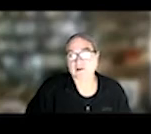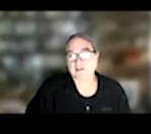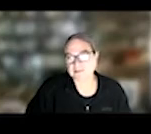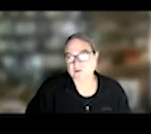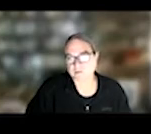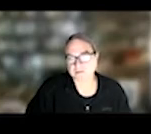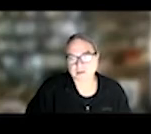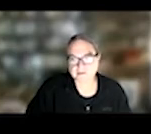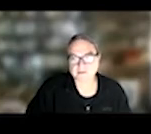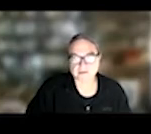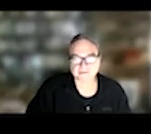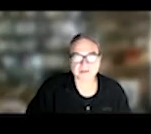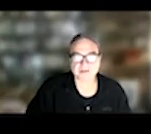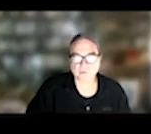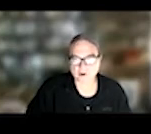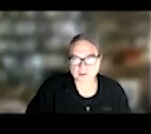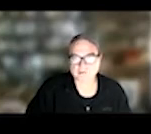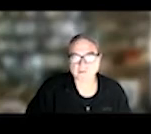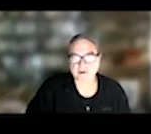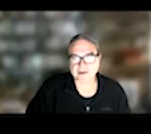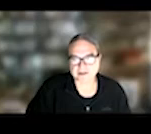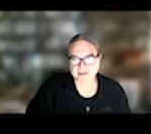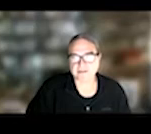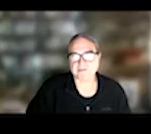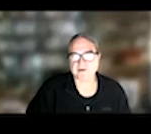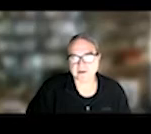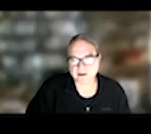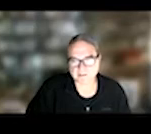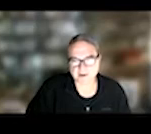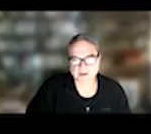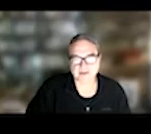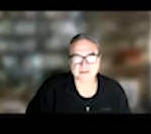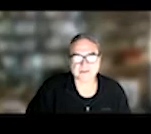overall a score was also significantly worse for American Indians compared to non-American Indians.